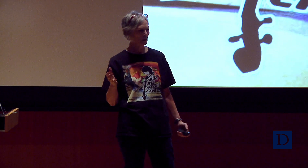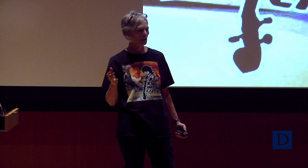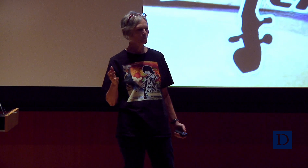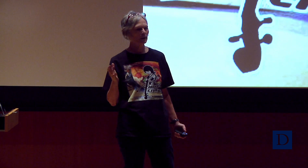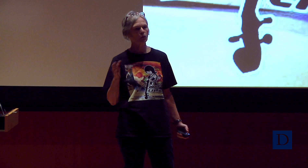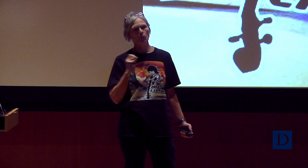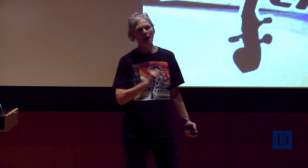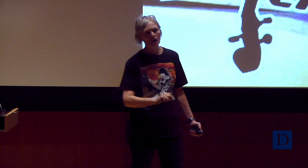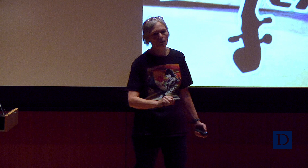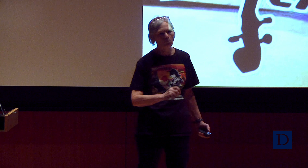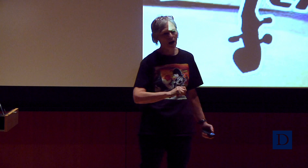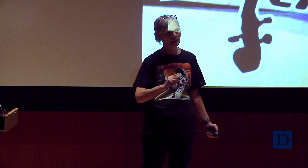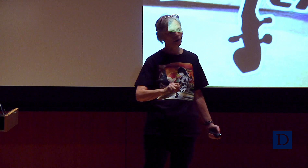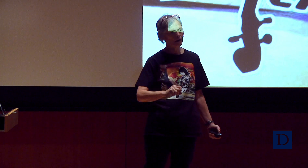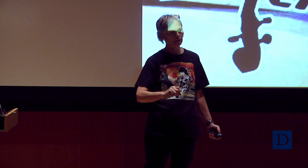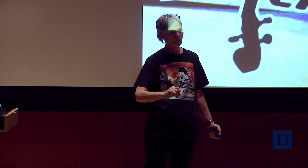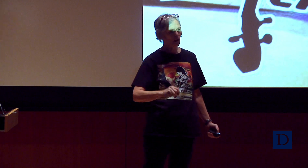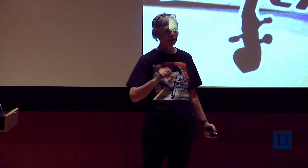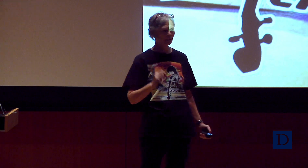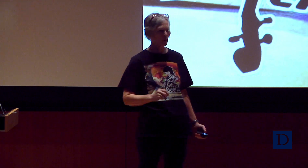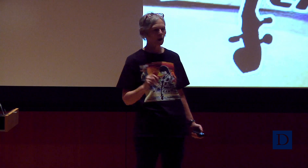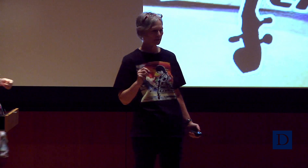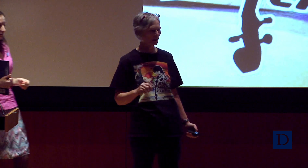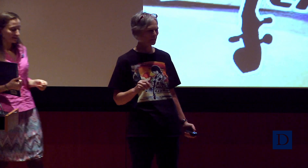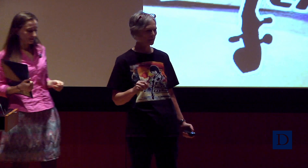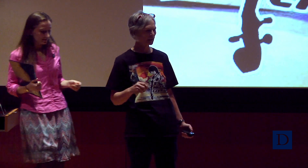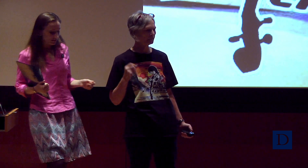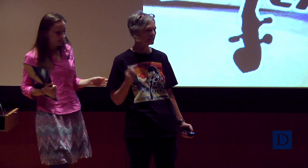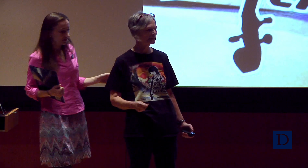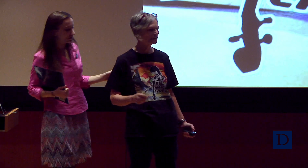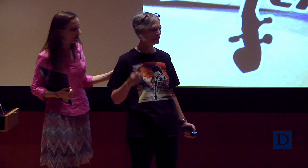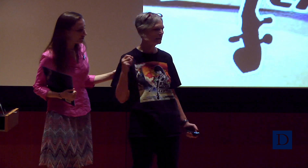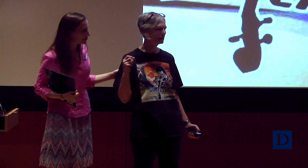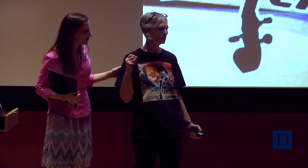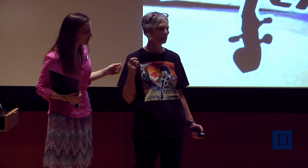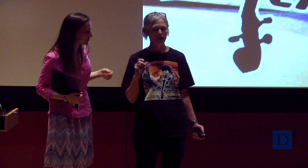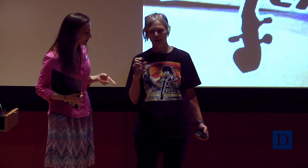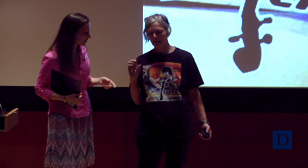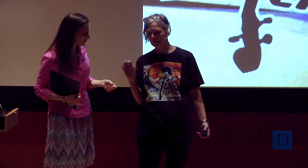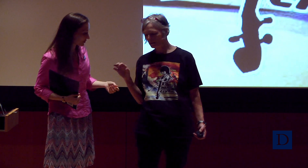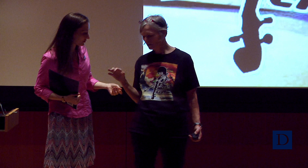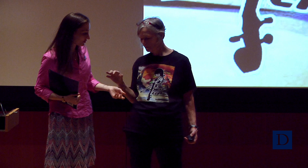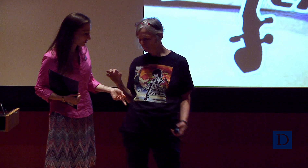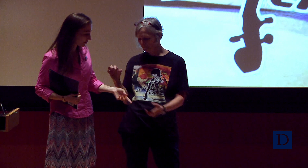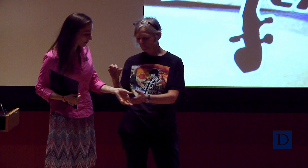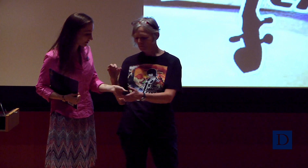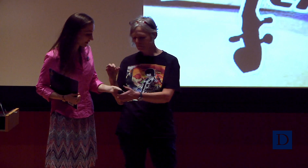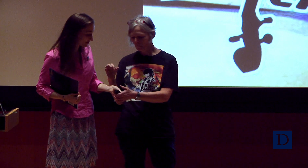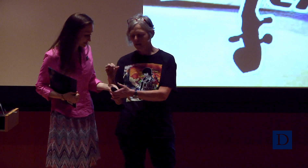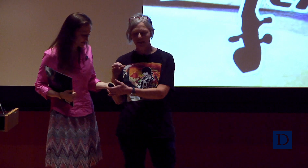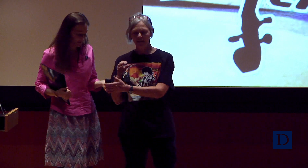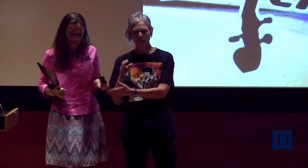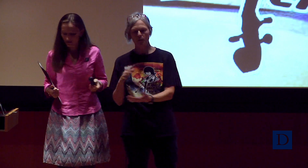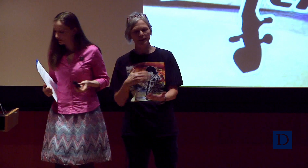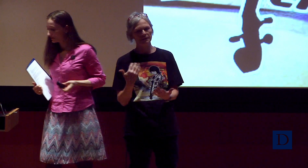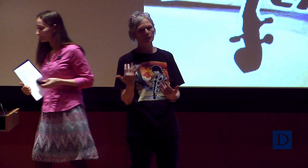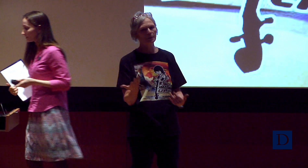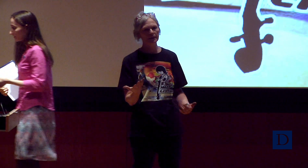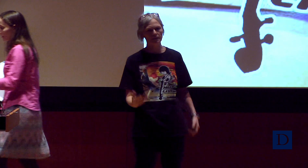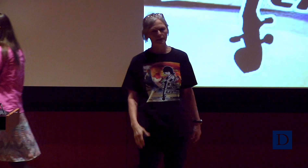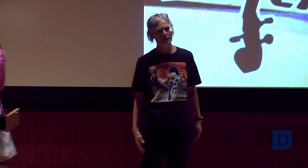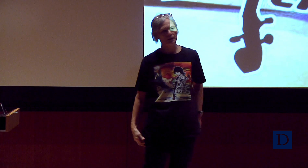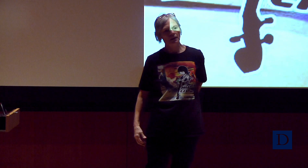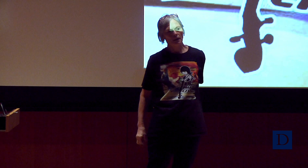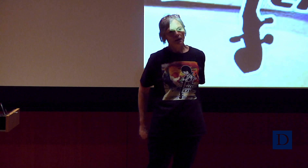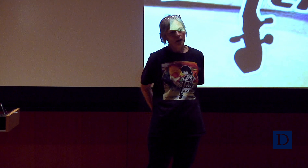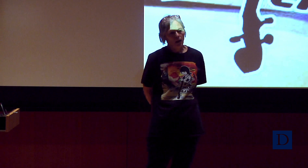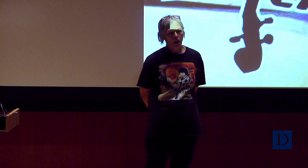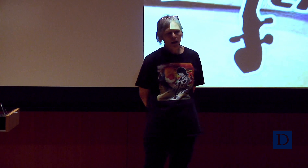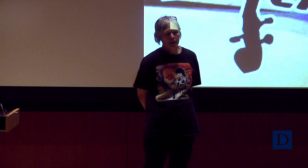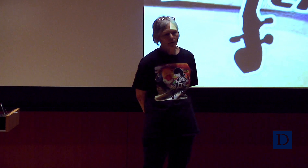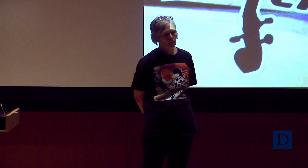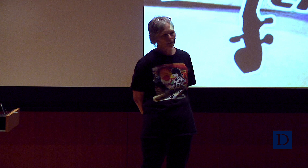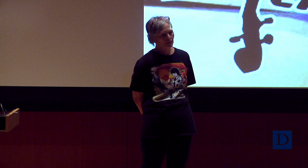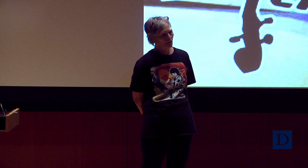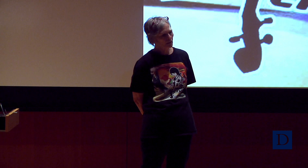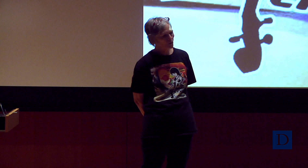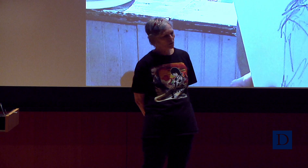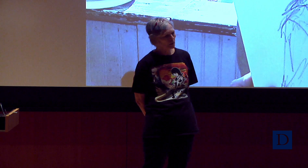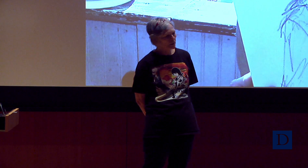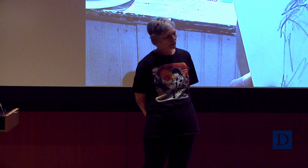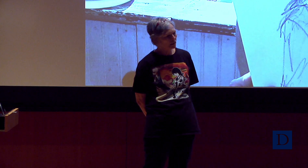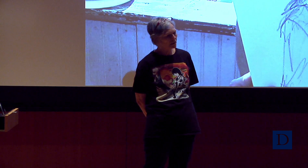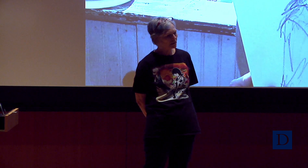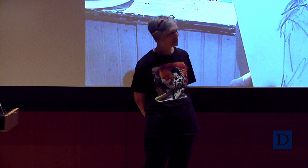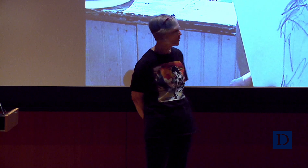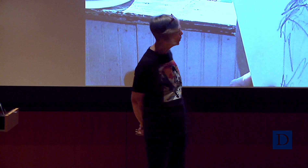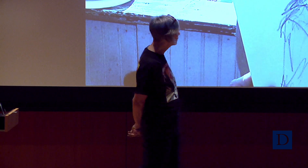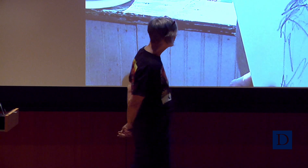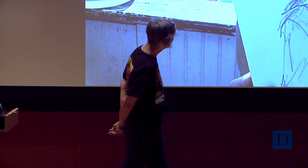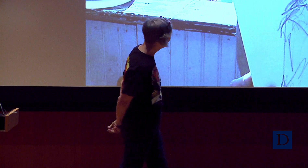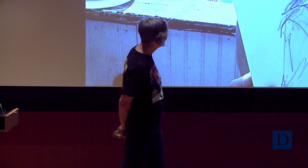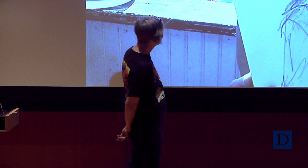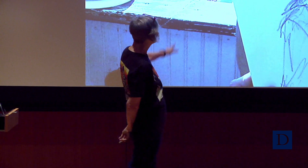But throughout my life, I have lost everything physically and in other ways, repeatedly. I could curl up in a corner.